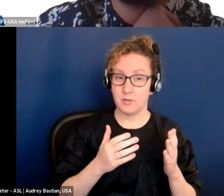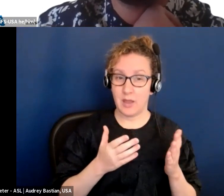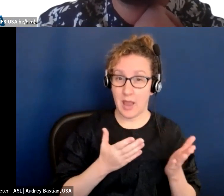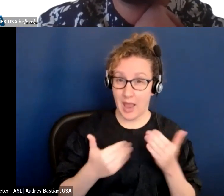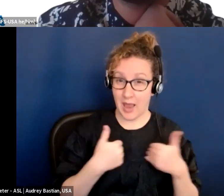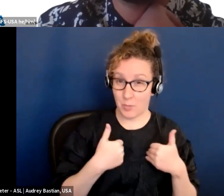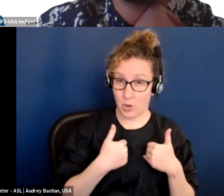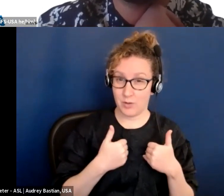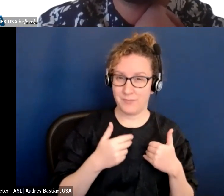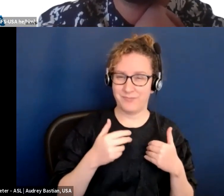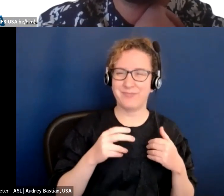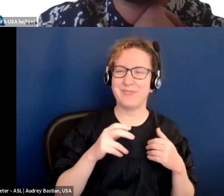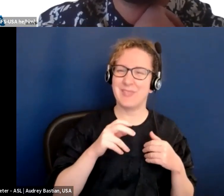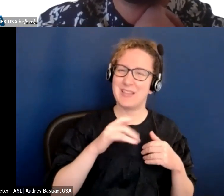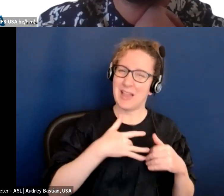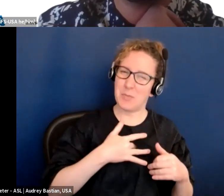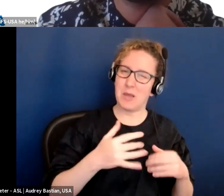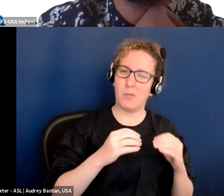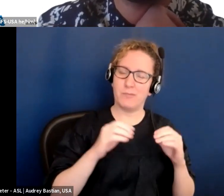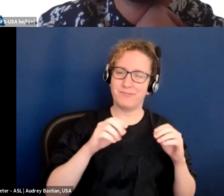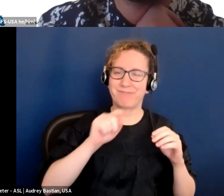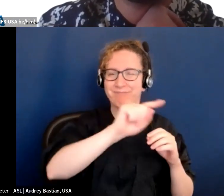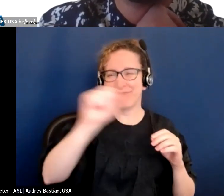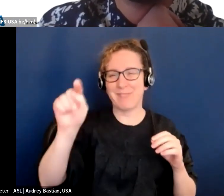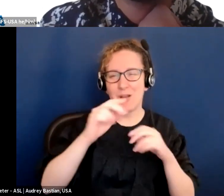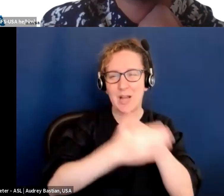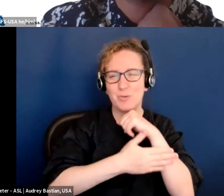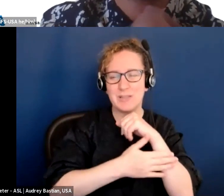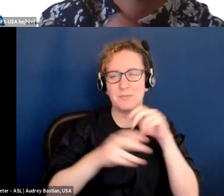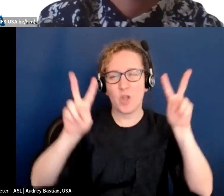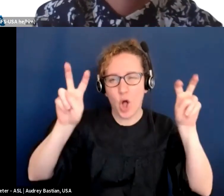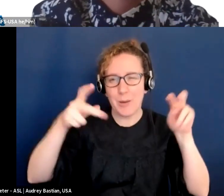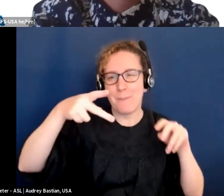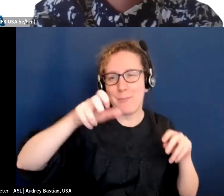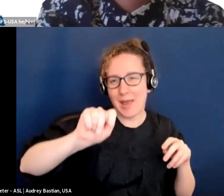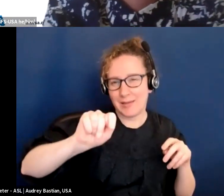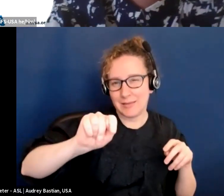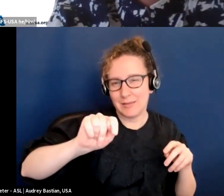a bit different in some countries versus others. We will help you gather the information and